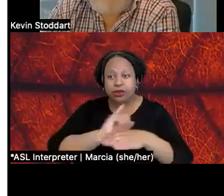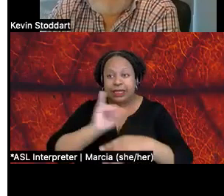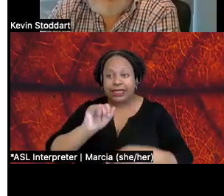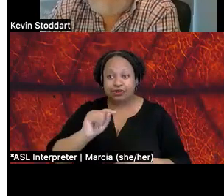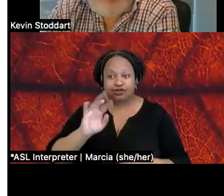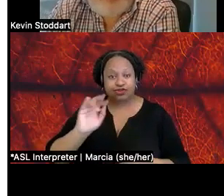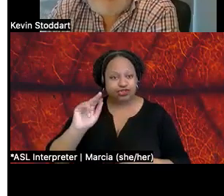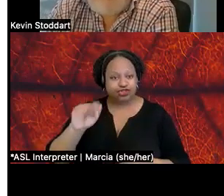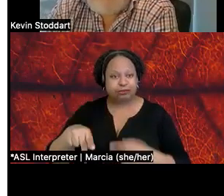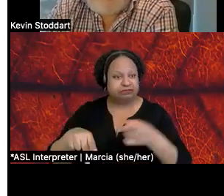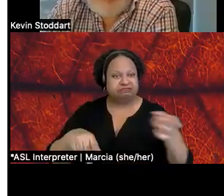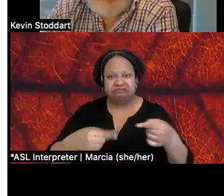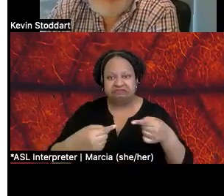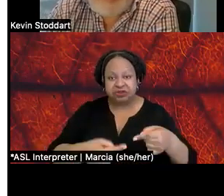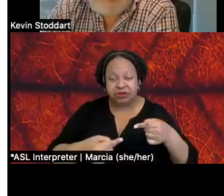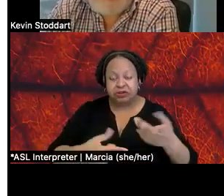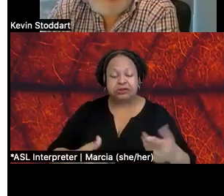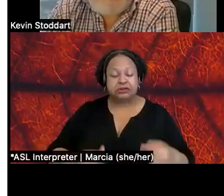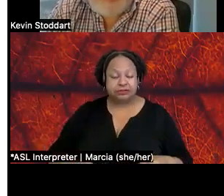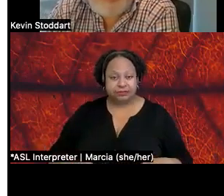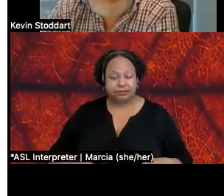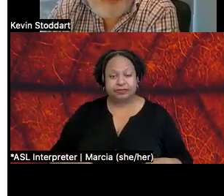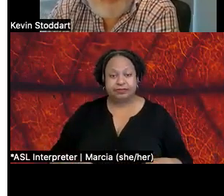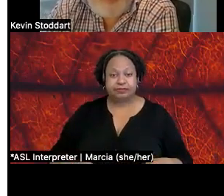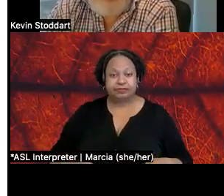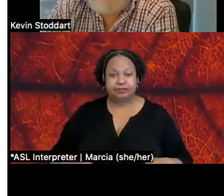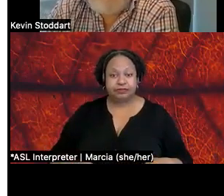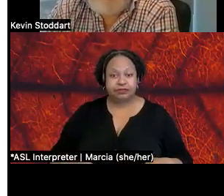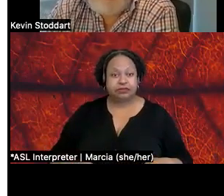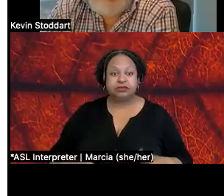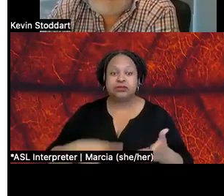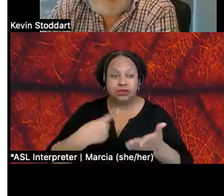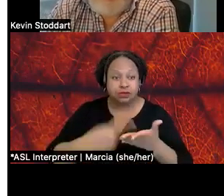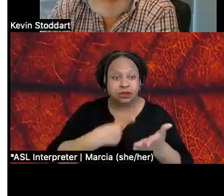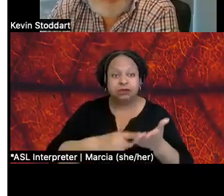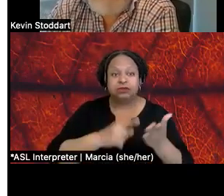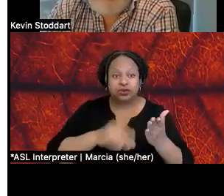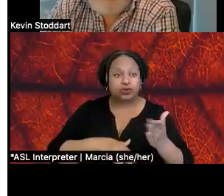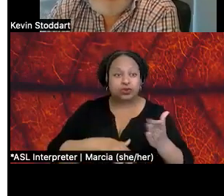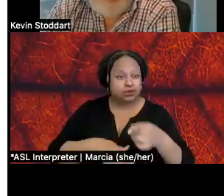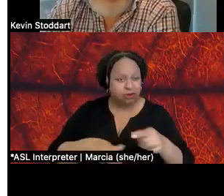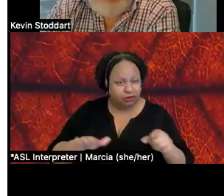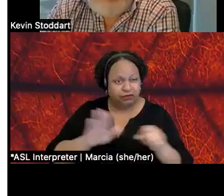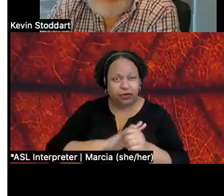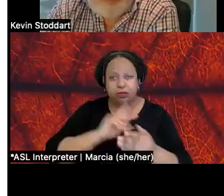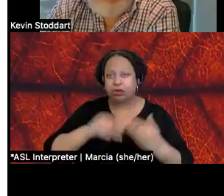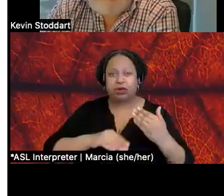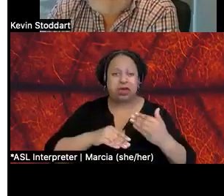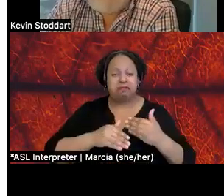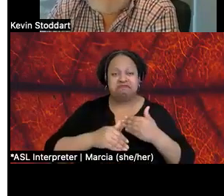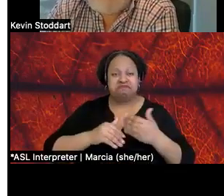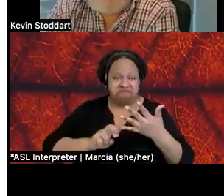Many students may actually make it all the way through their program and get to the internships